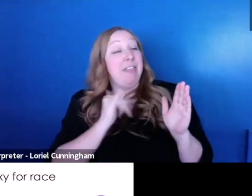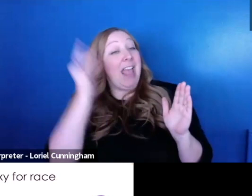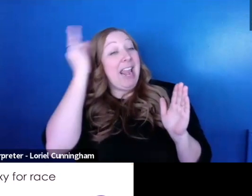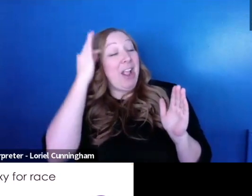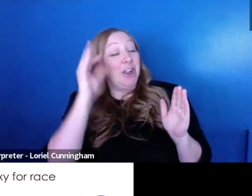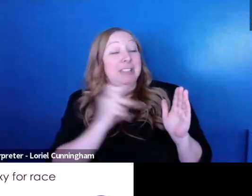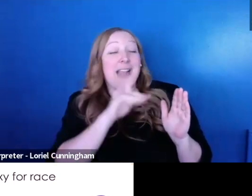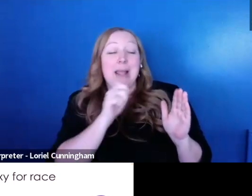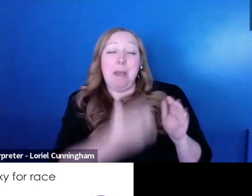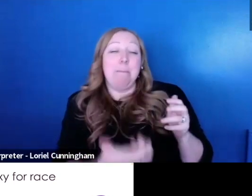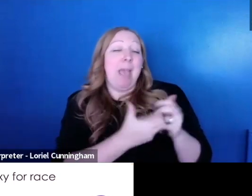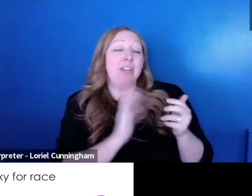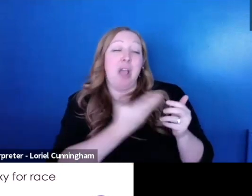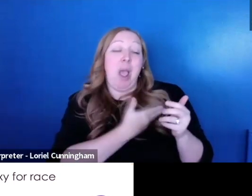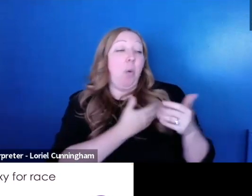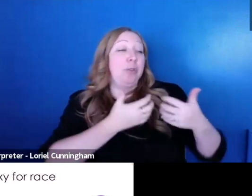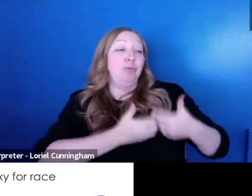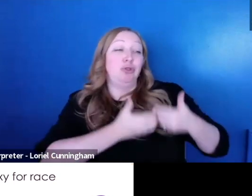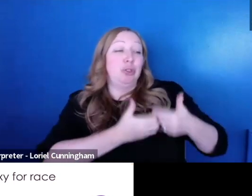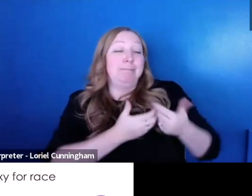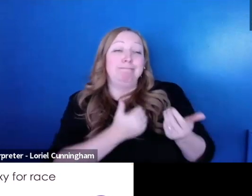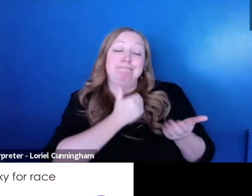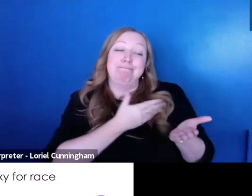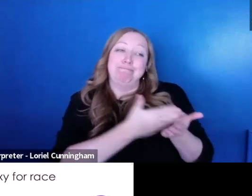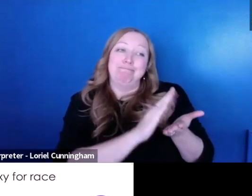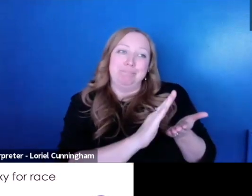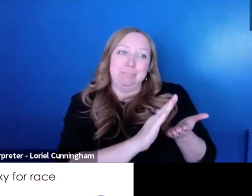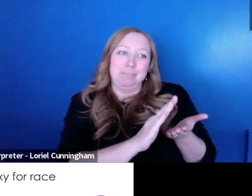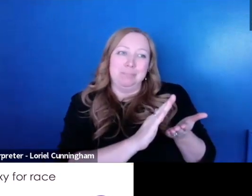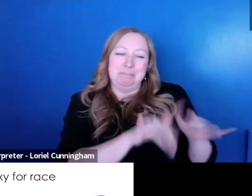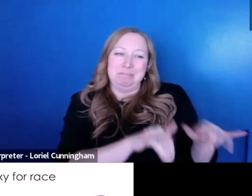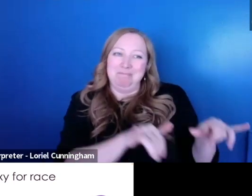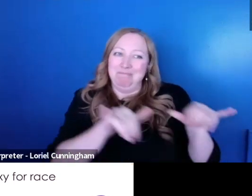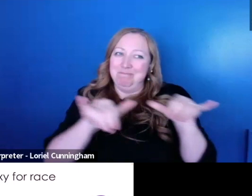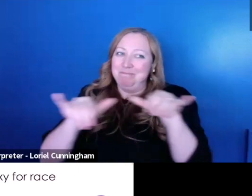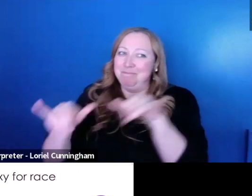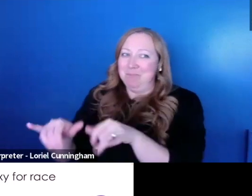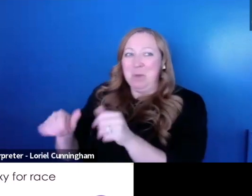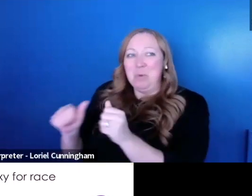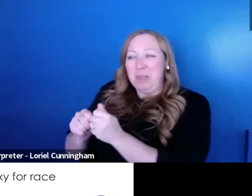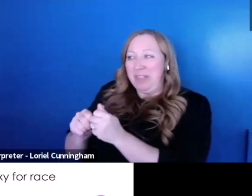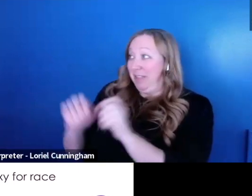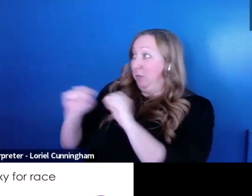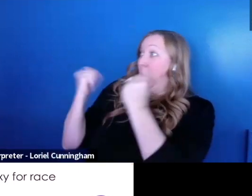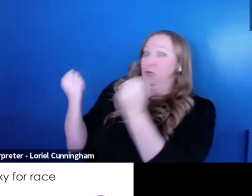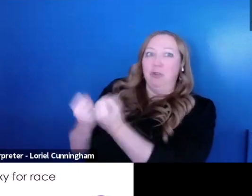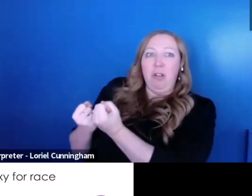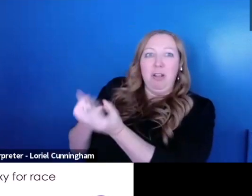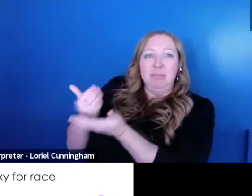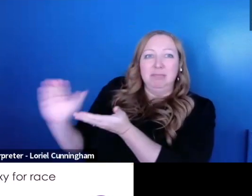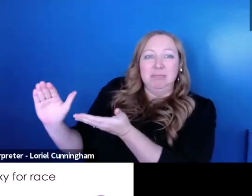in a kind of way. It does that kind of work but in a very implicit kind of way. So there have been ways in which we've